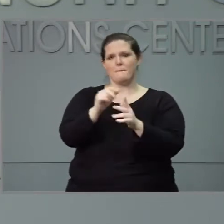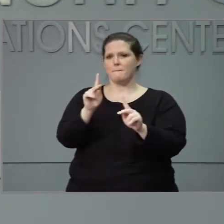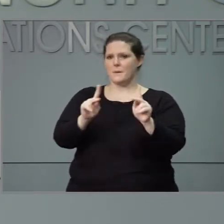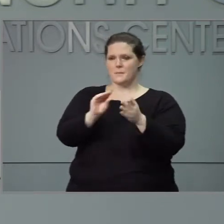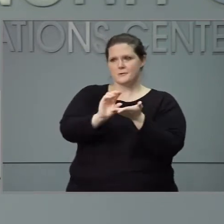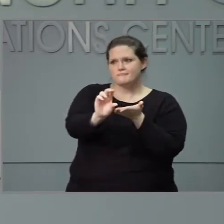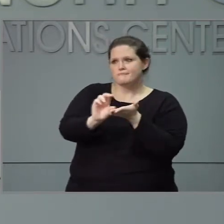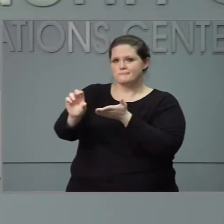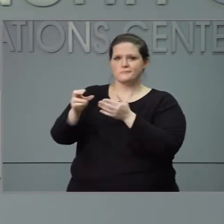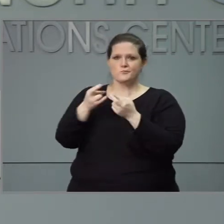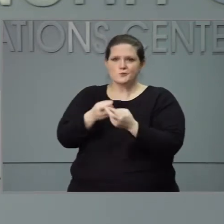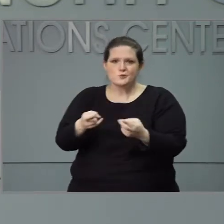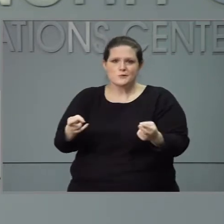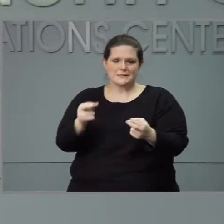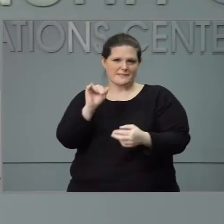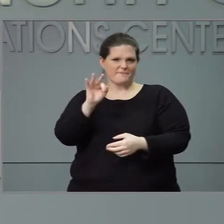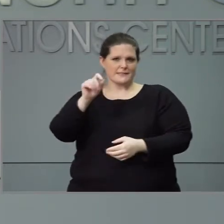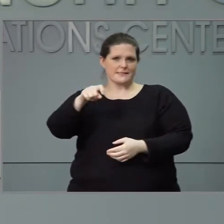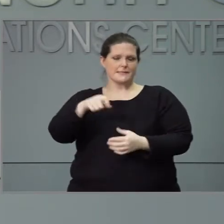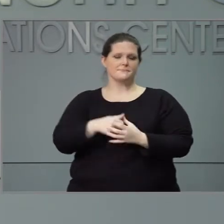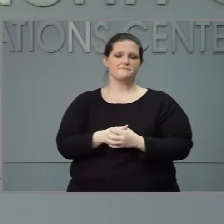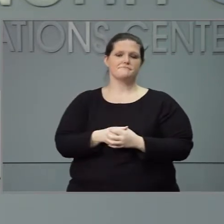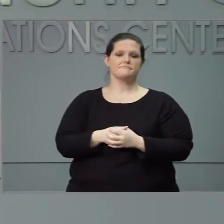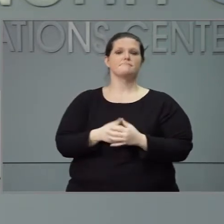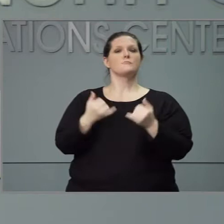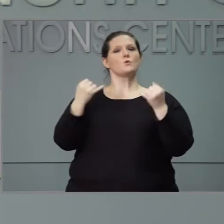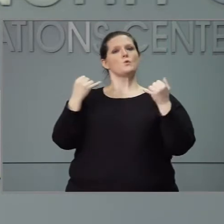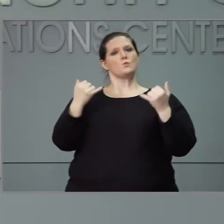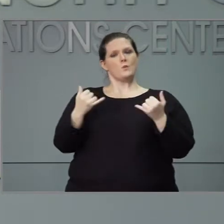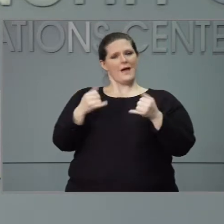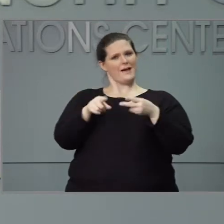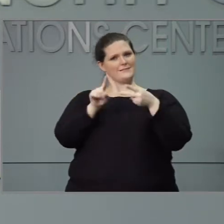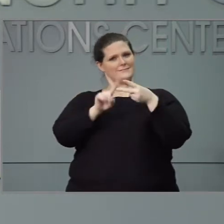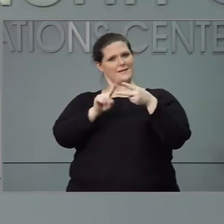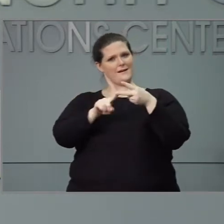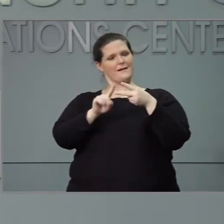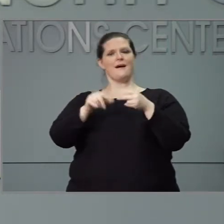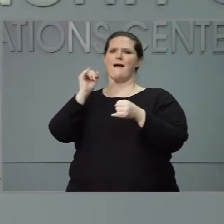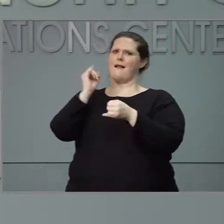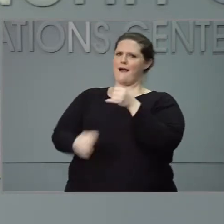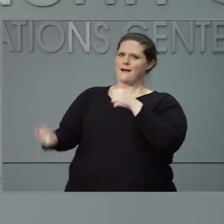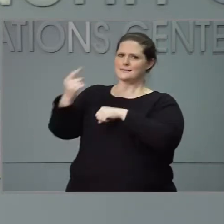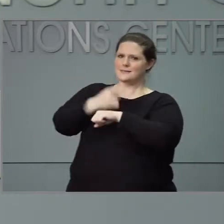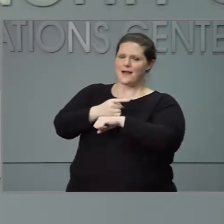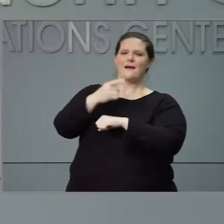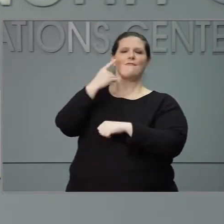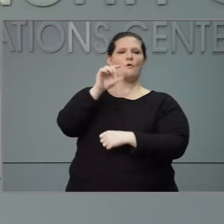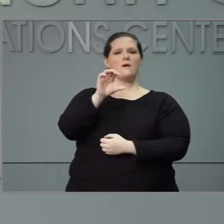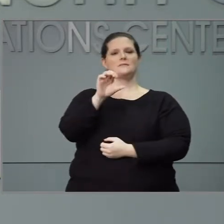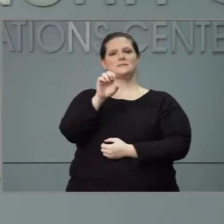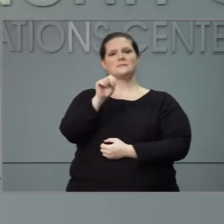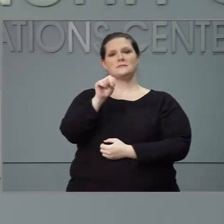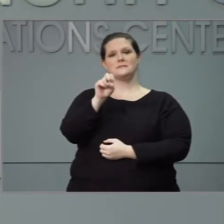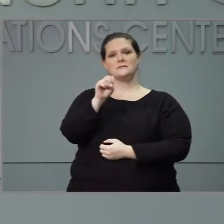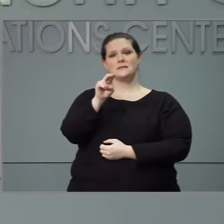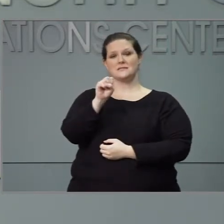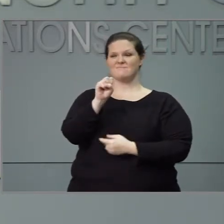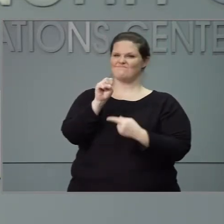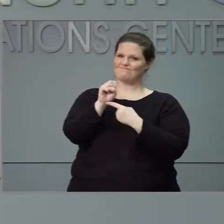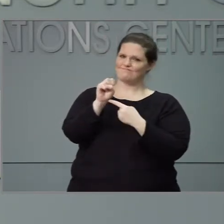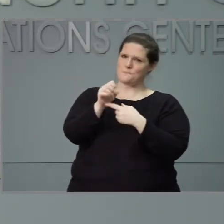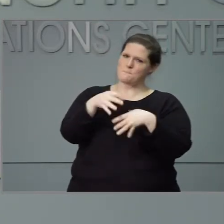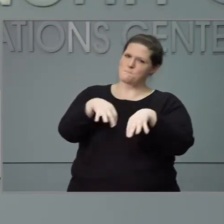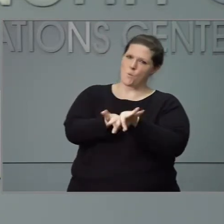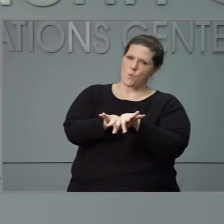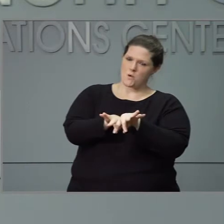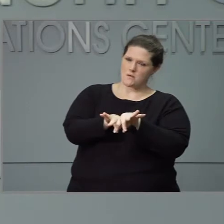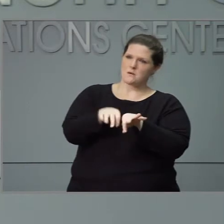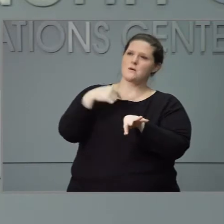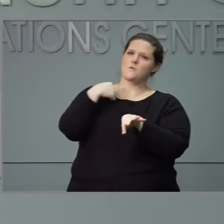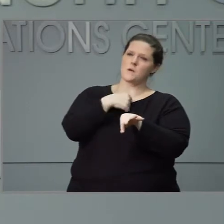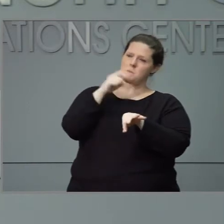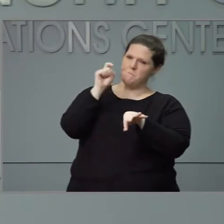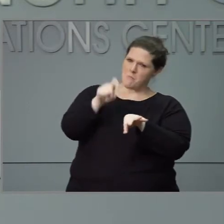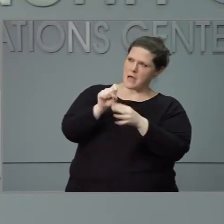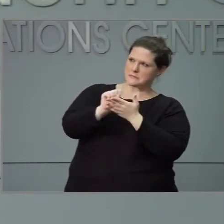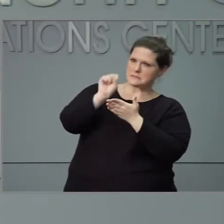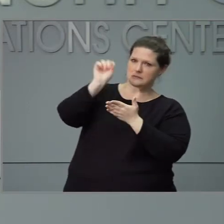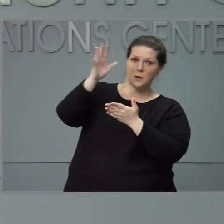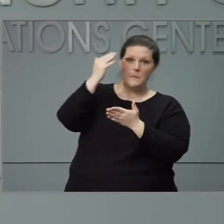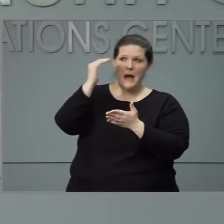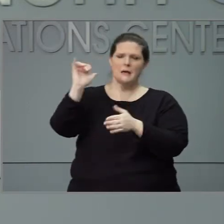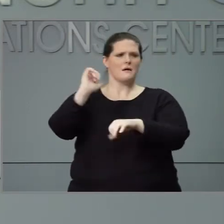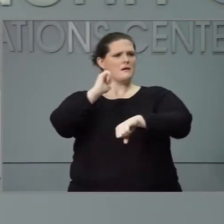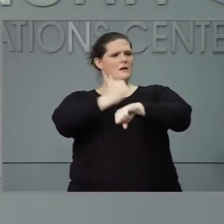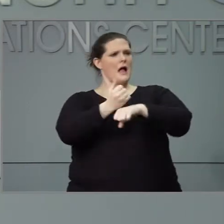COMO VICIO G VICEA UN GOBERNADOR ES UN ORGULLO.